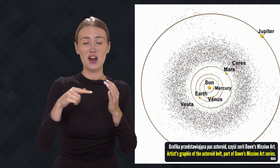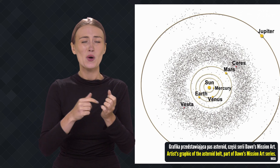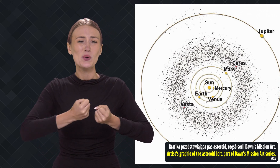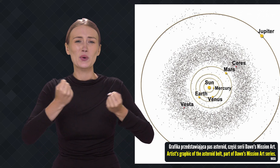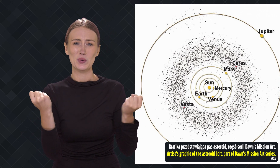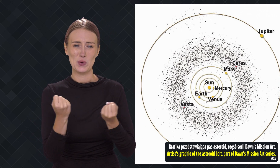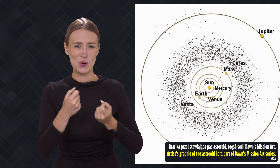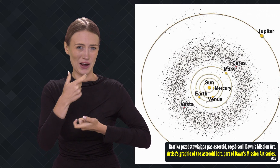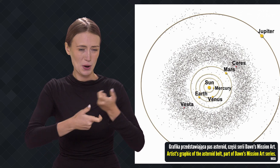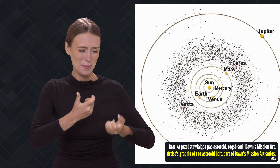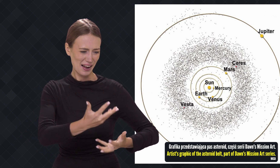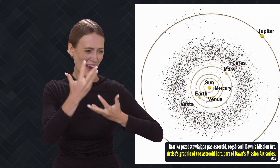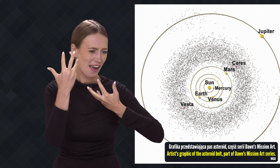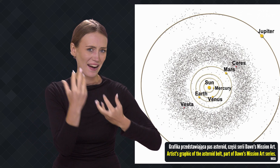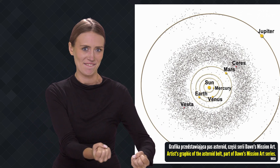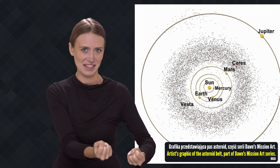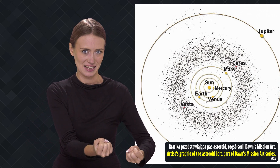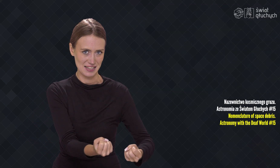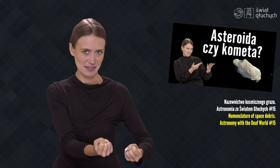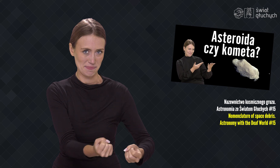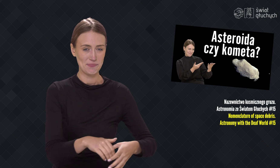which exerts enormous gravitational force on the asteroid belt.